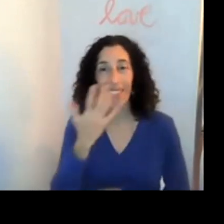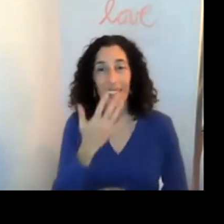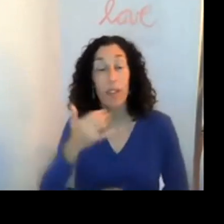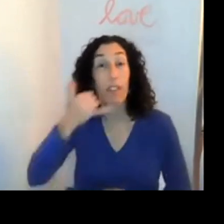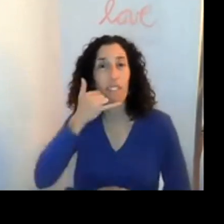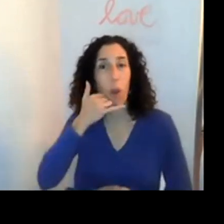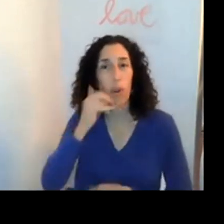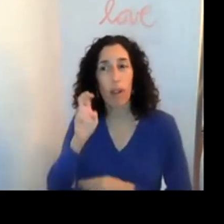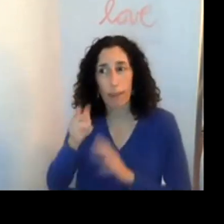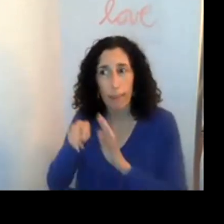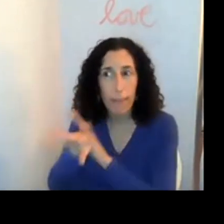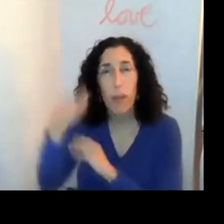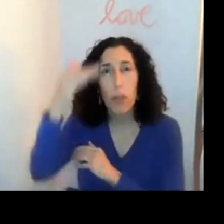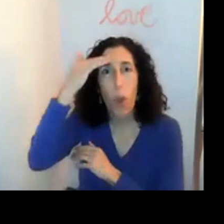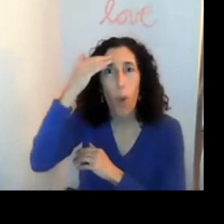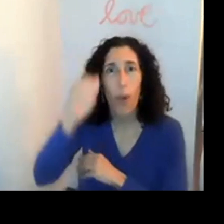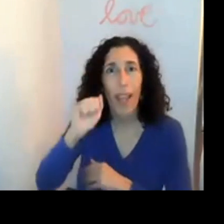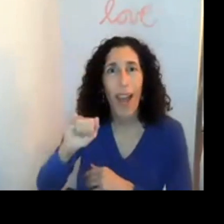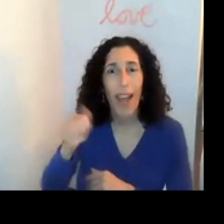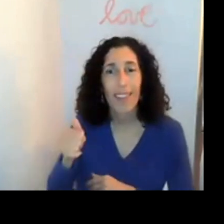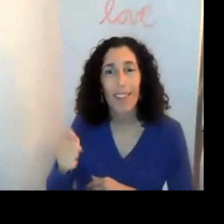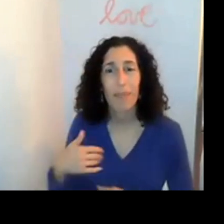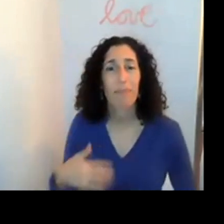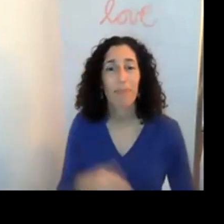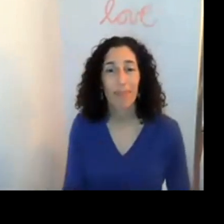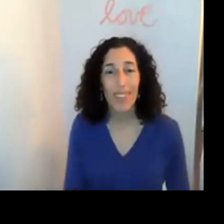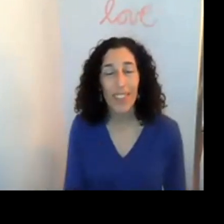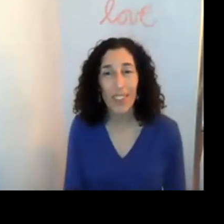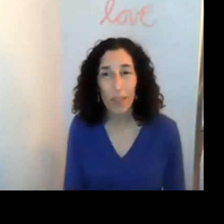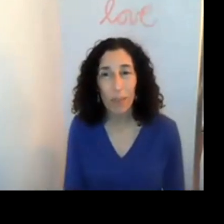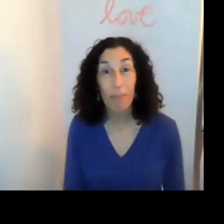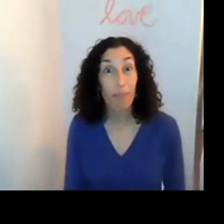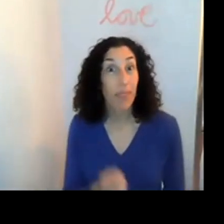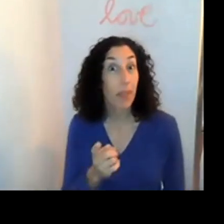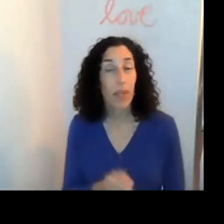have a comment.I noticed that white as a reference to skin was mentioned twice during this potluck